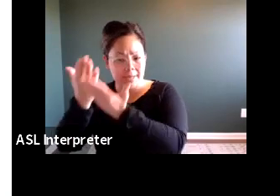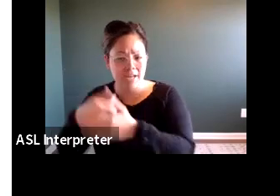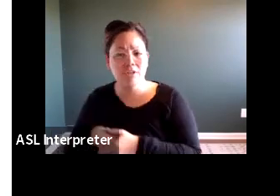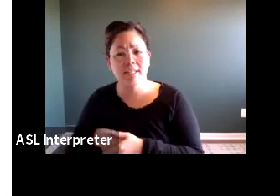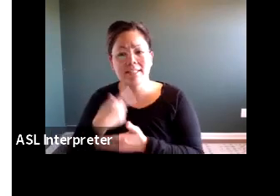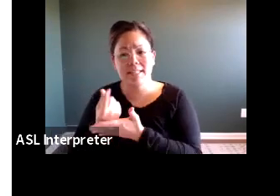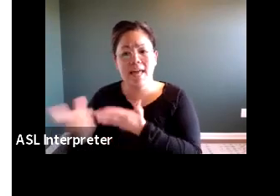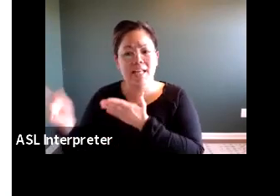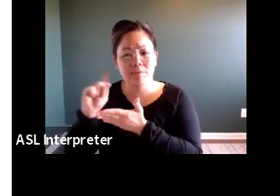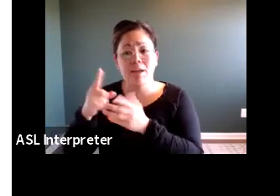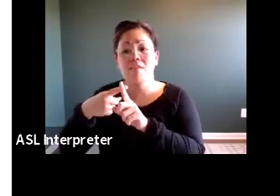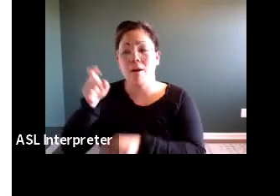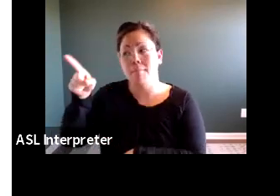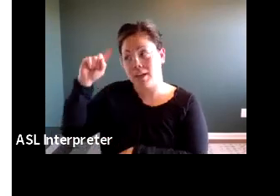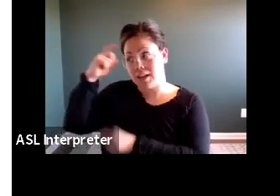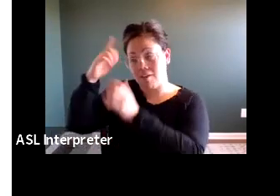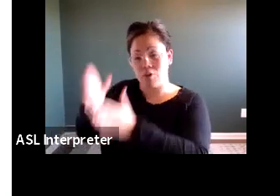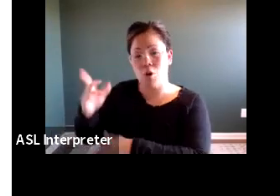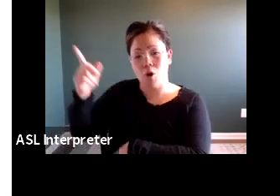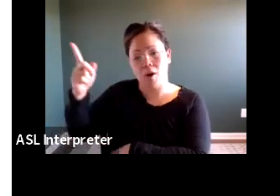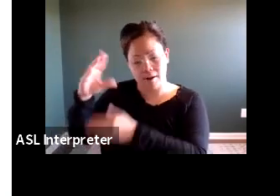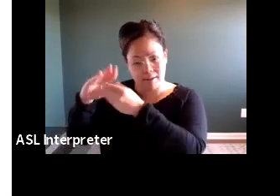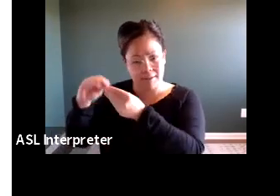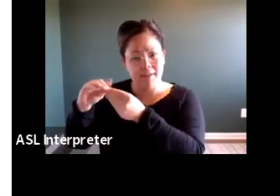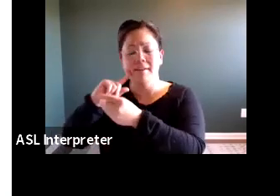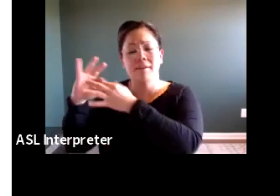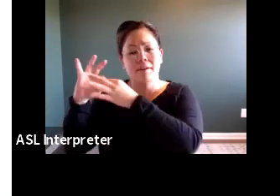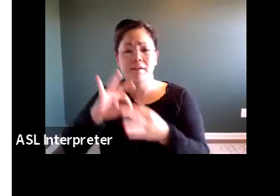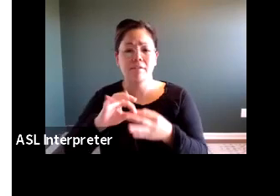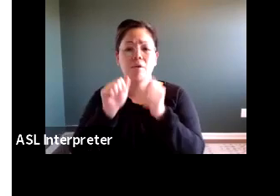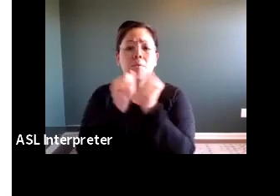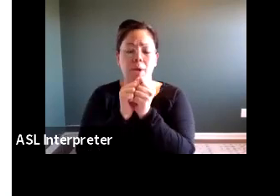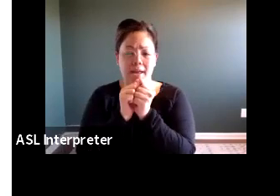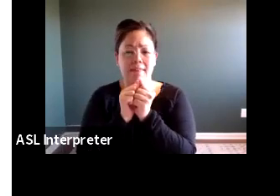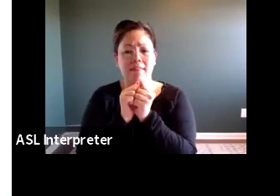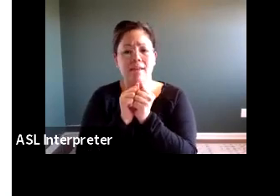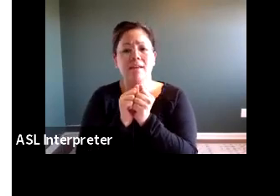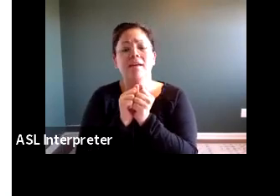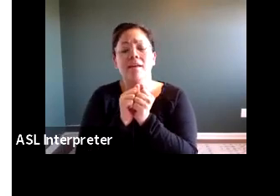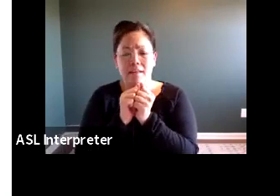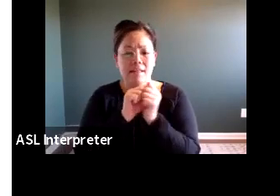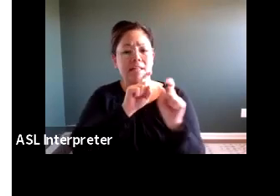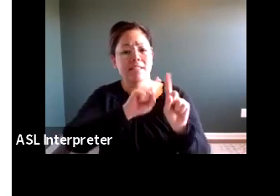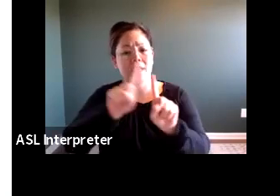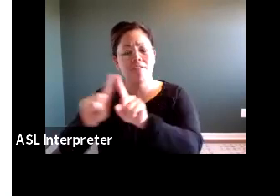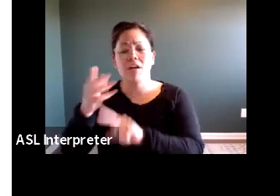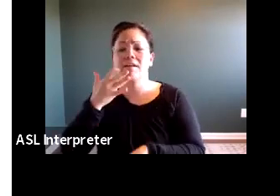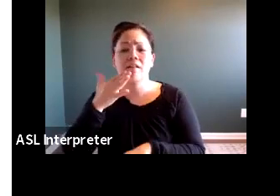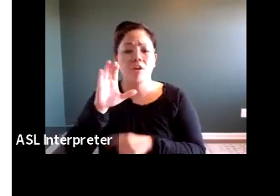from the governor specifically associated with the colors of the different counties.